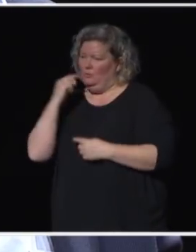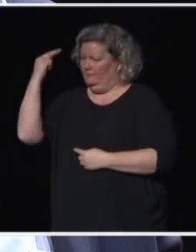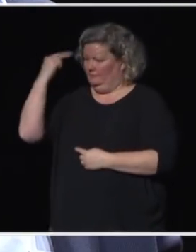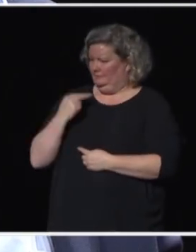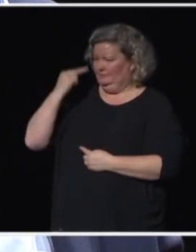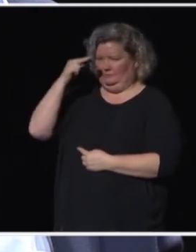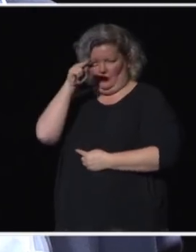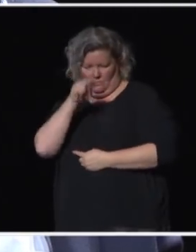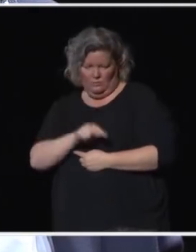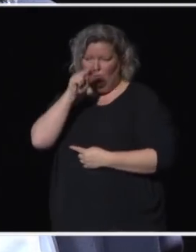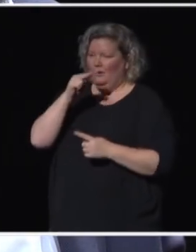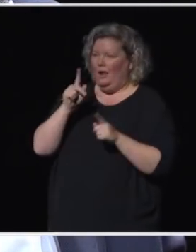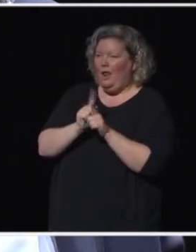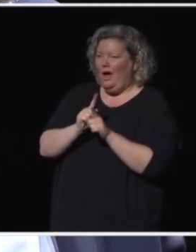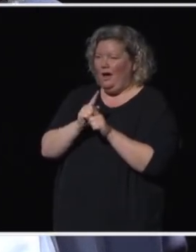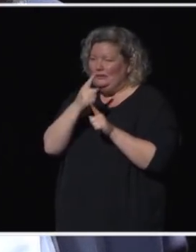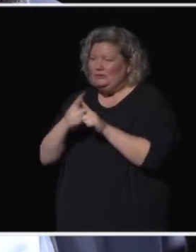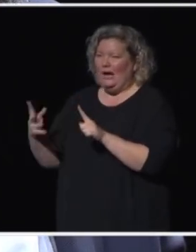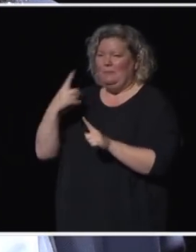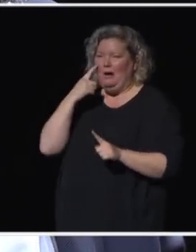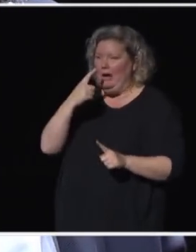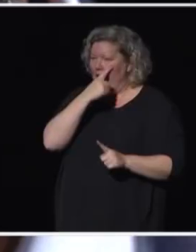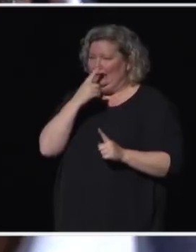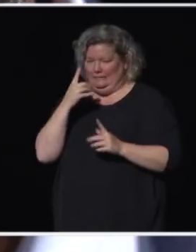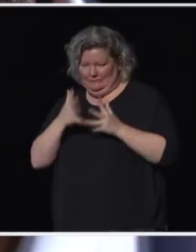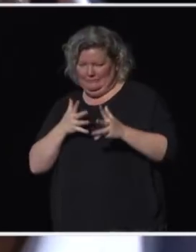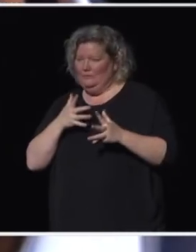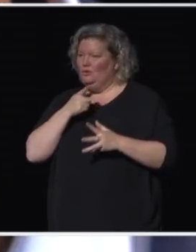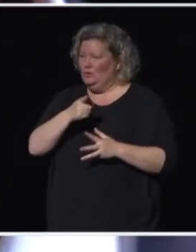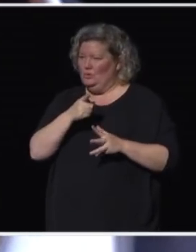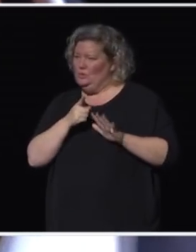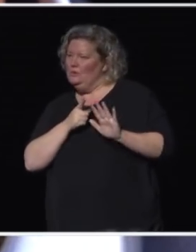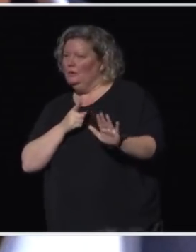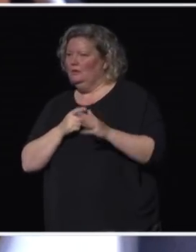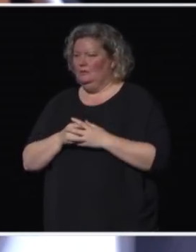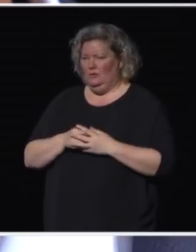with their words for the sin of playing too much. "Keep my name out your mouth," they would say.